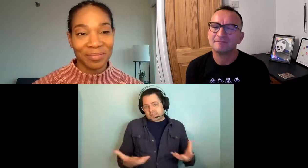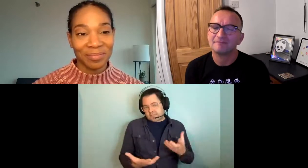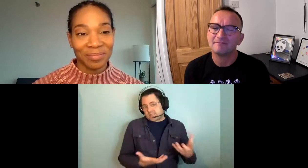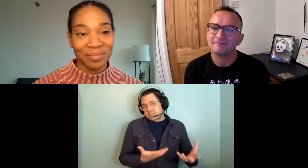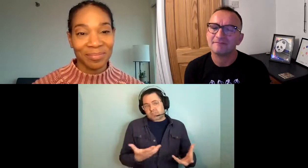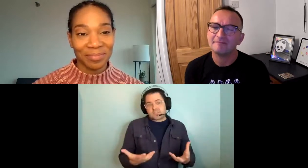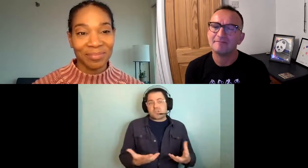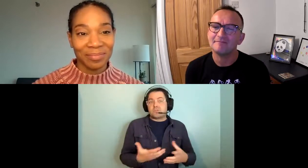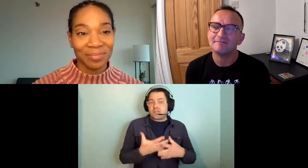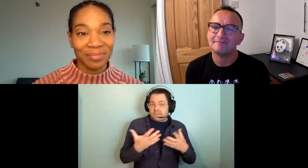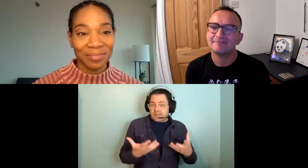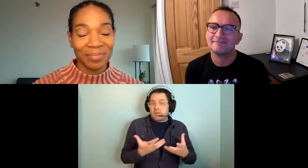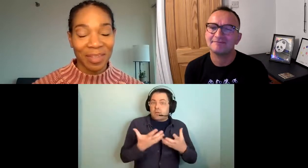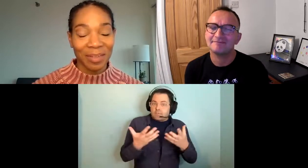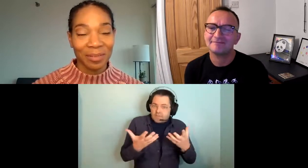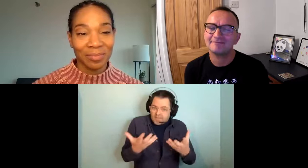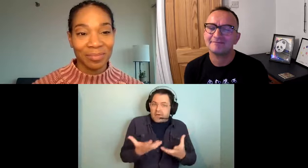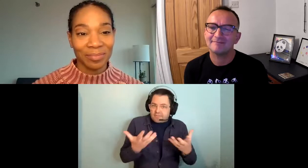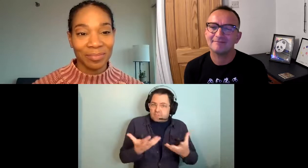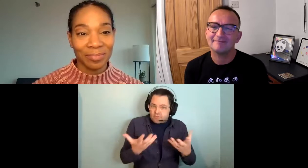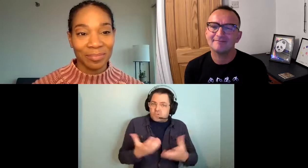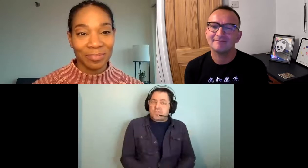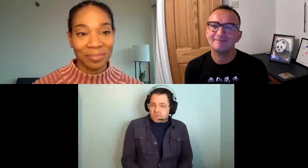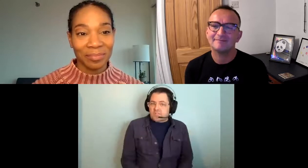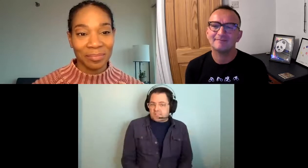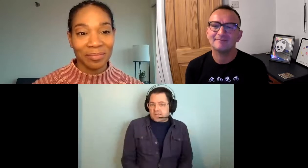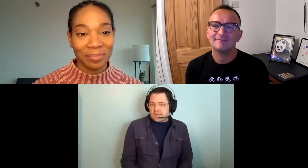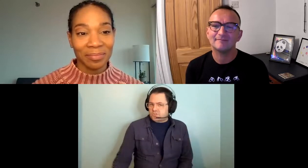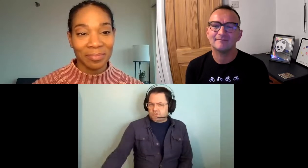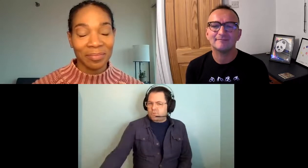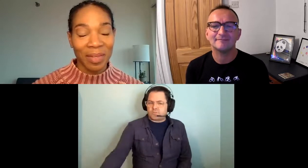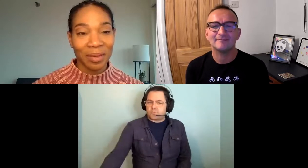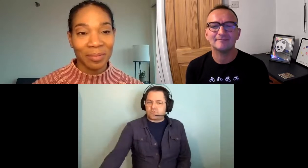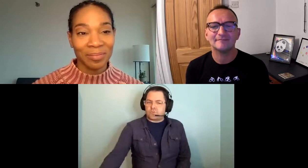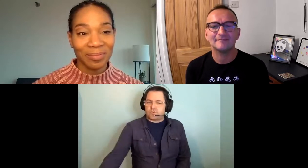You made me so happy, I got good chills. I love that compassion.